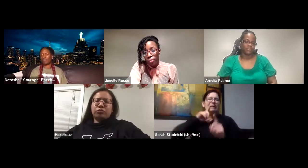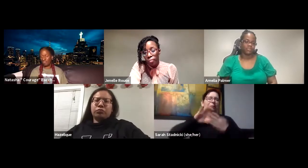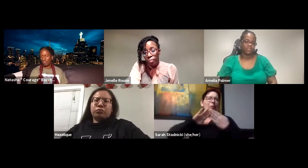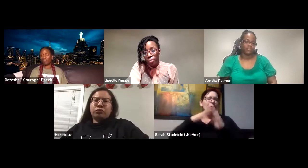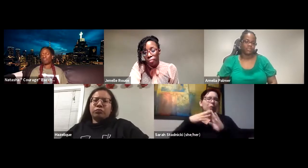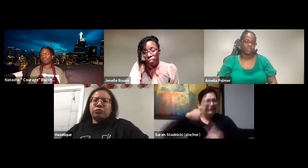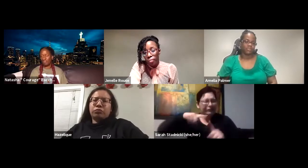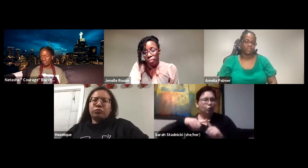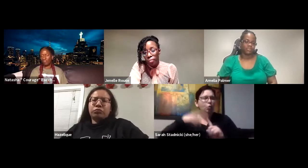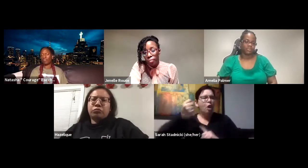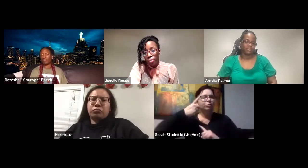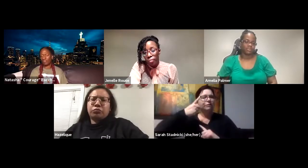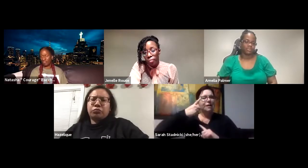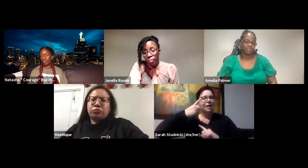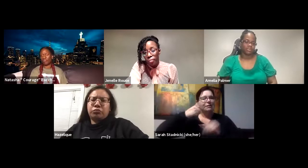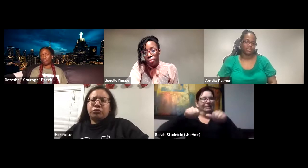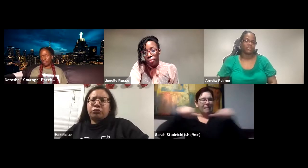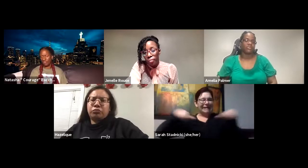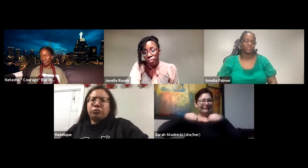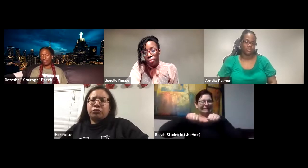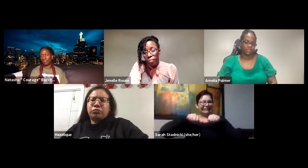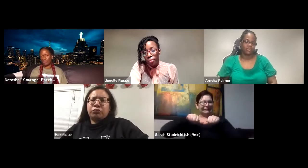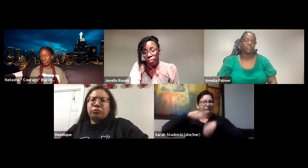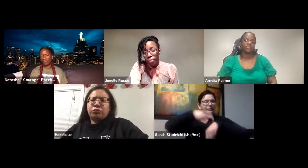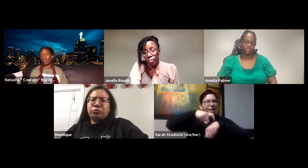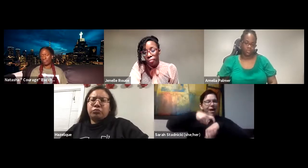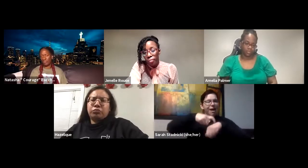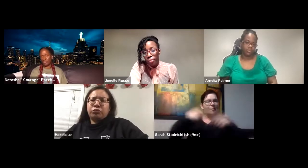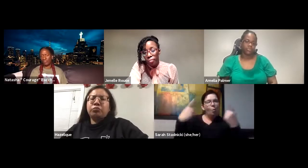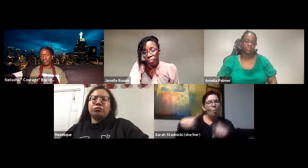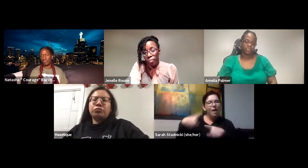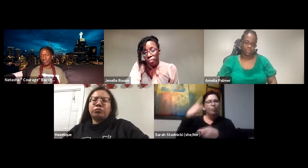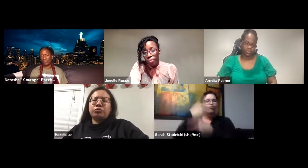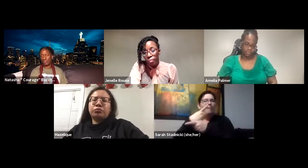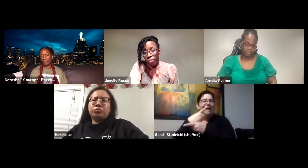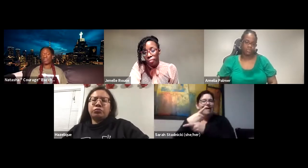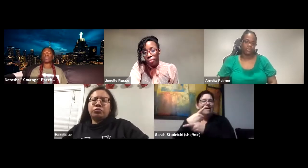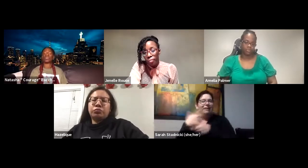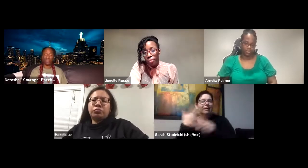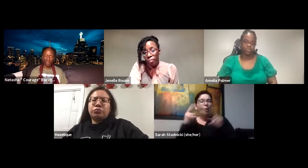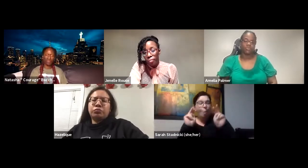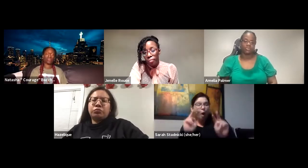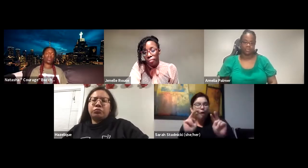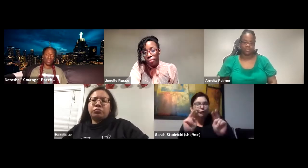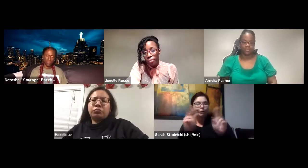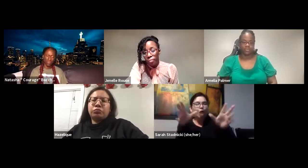and now all of a sudden people are starting to view it and we have our deaf space and deaf time